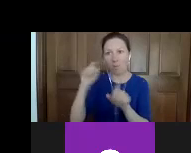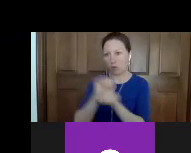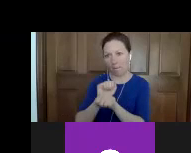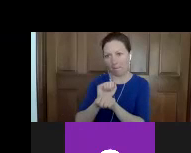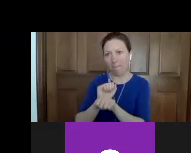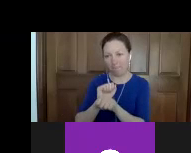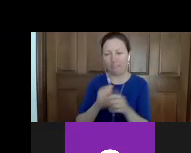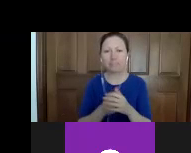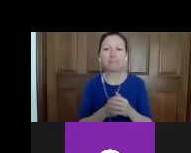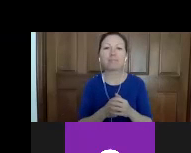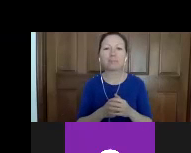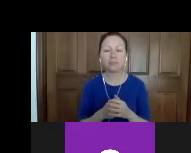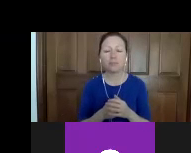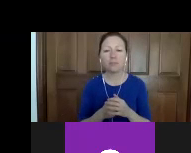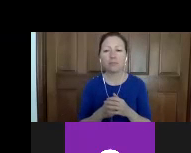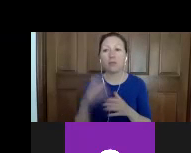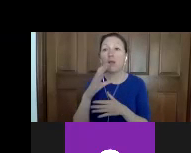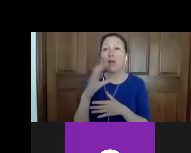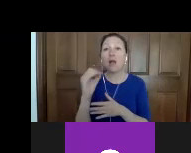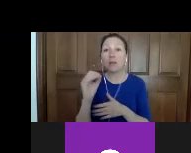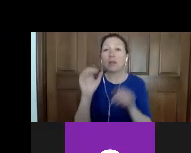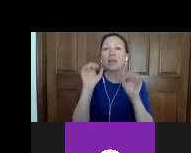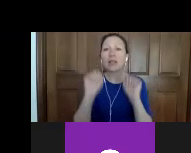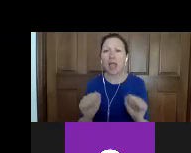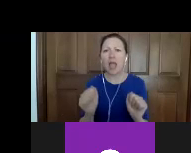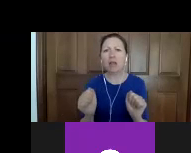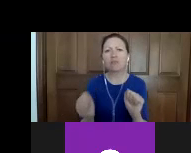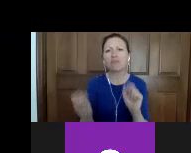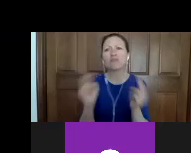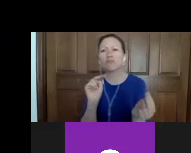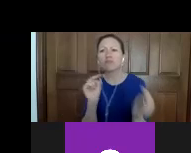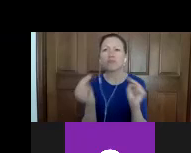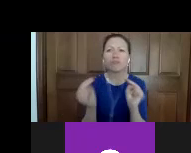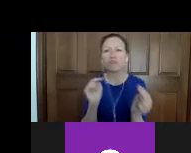are allowed to negotiate accommodations. Your first accommodation is not is doesn't